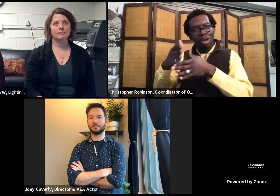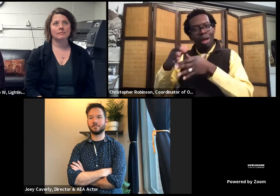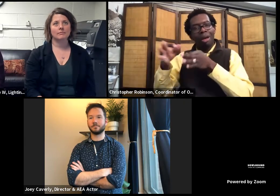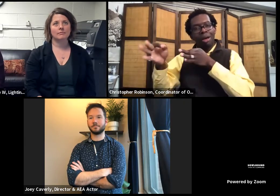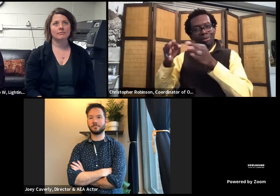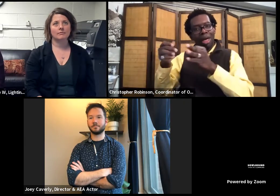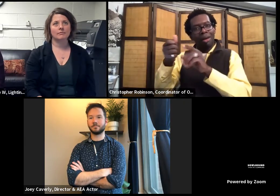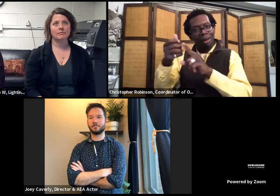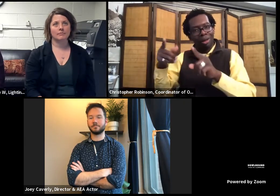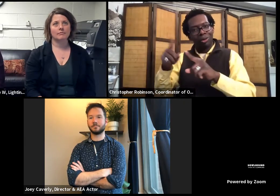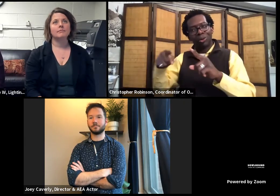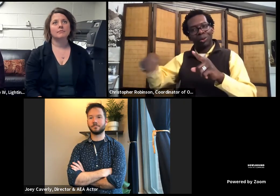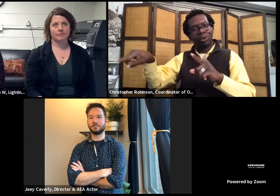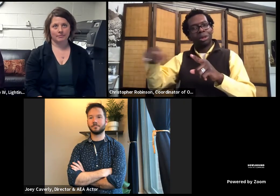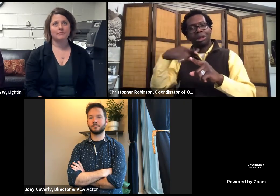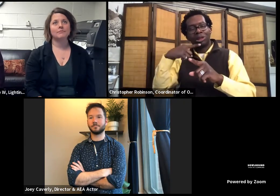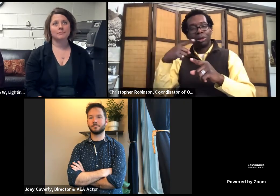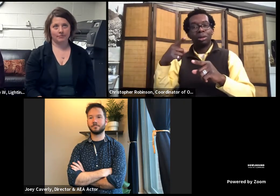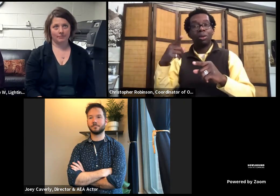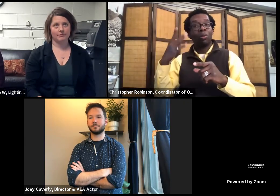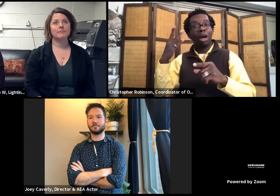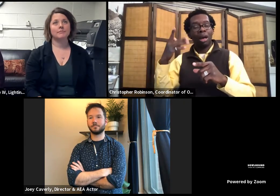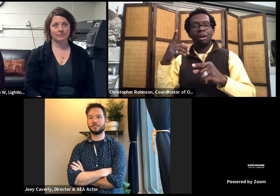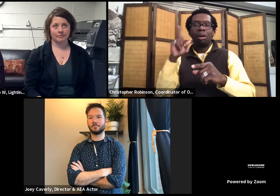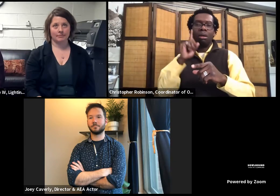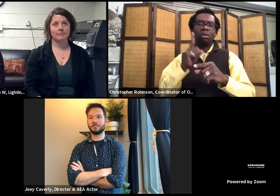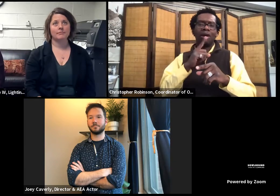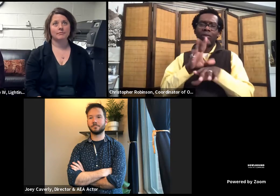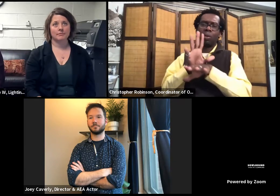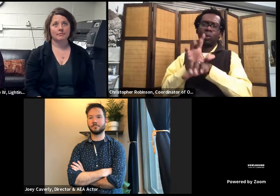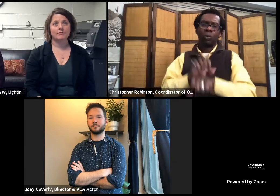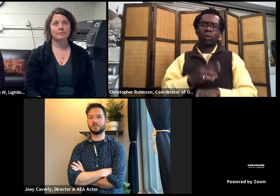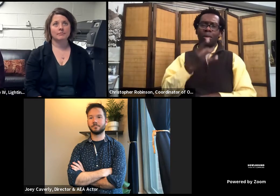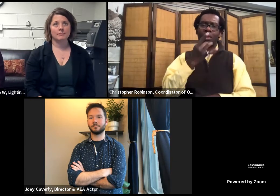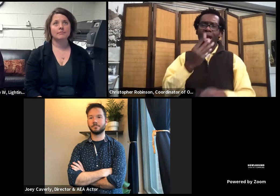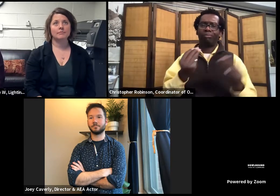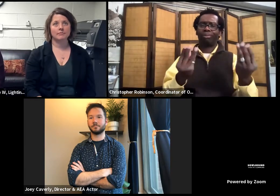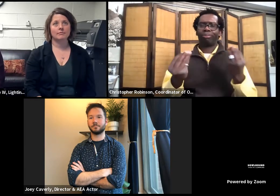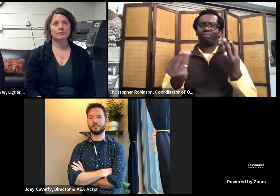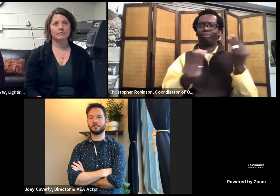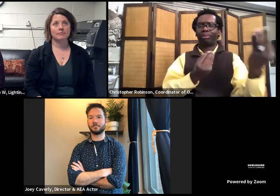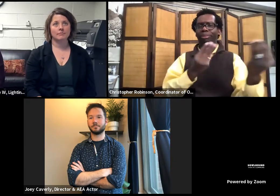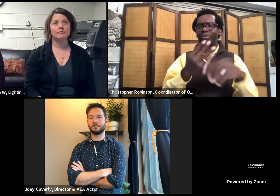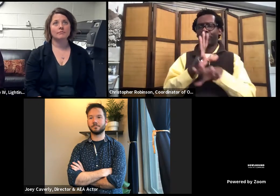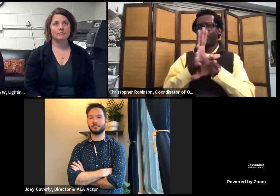Production managers, it's important to kind of share that information with the hearing group.